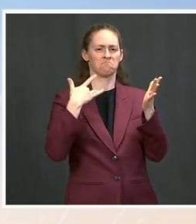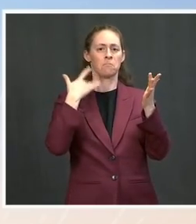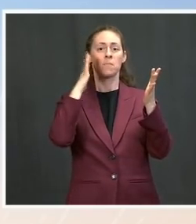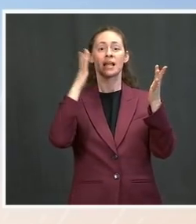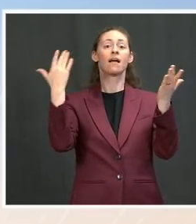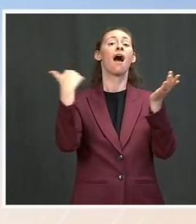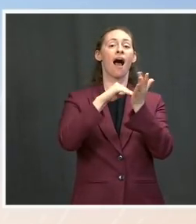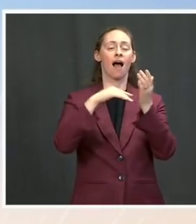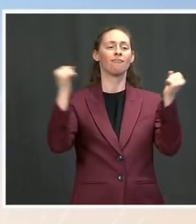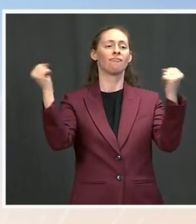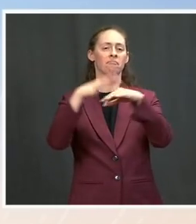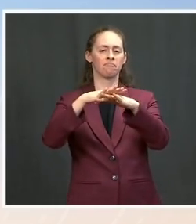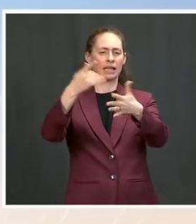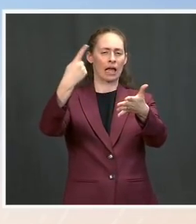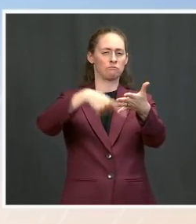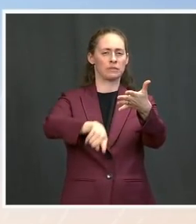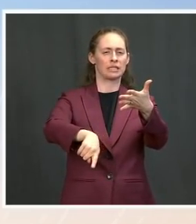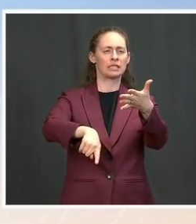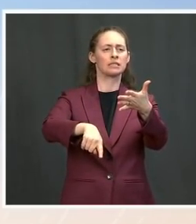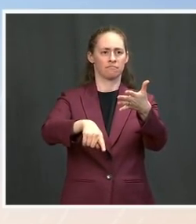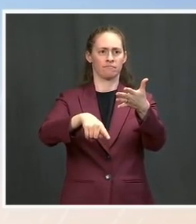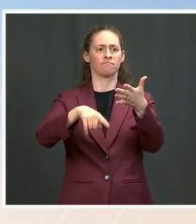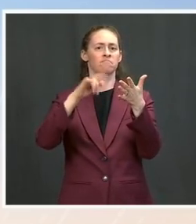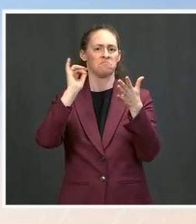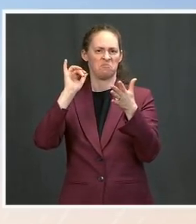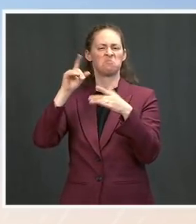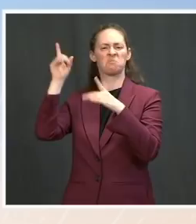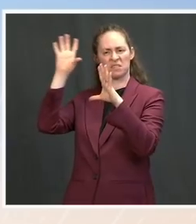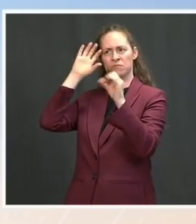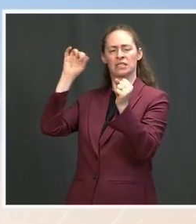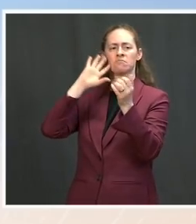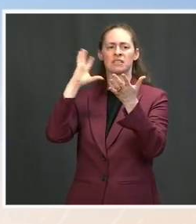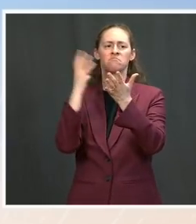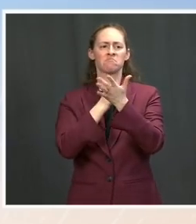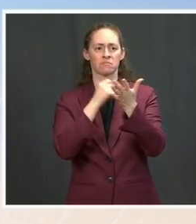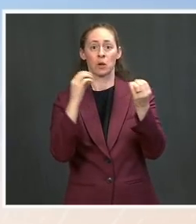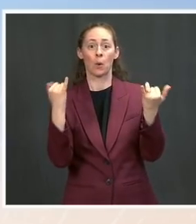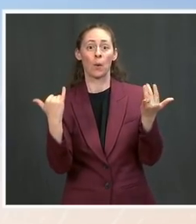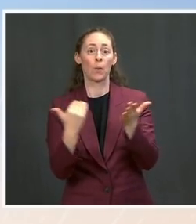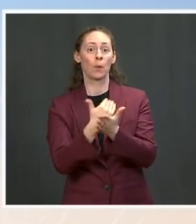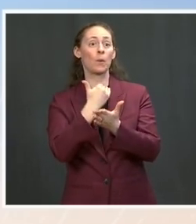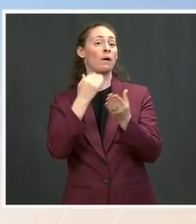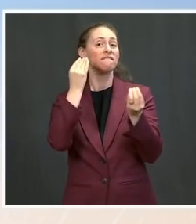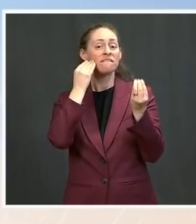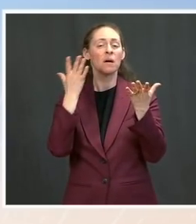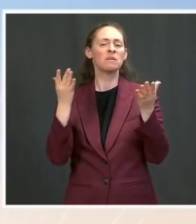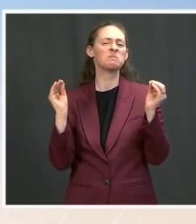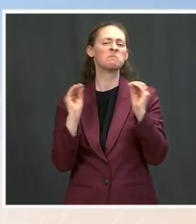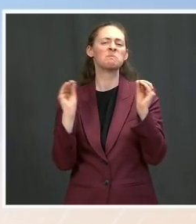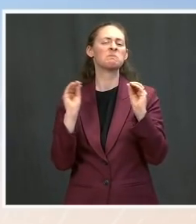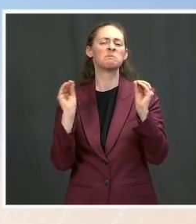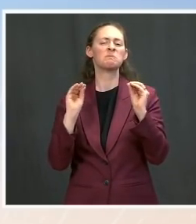But that's what he was referring to this weekend. But we don't have an update quite yet. As we have one, we'll share that with all of you. The Press: Thanks, Jen. >> Ms. Psaki: Go ahead, Kristin.